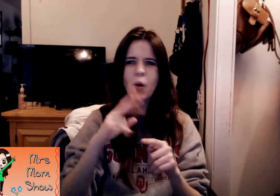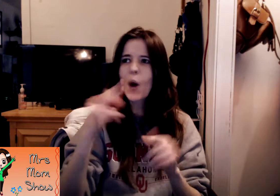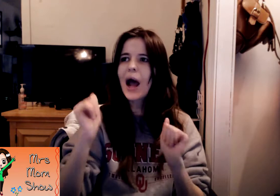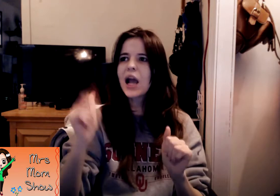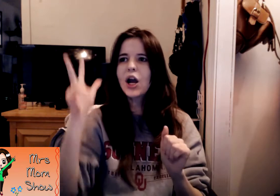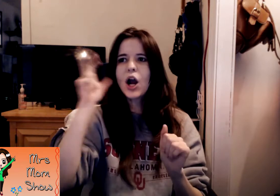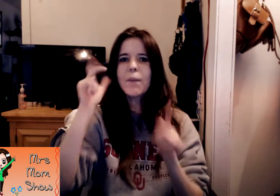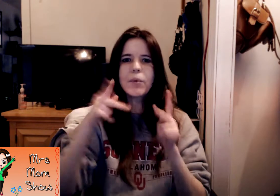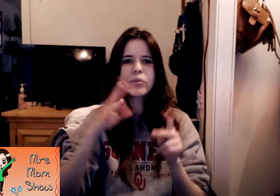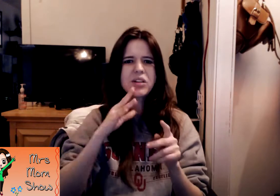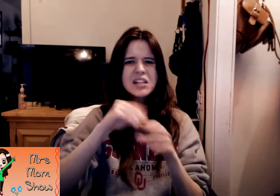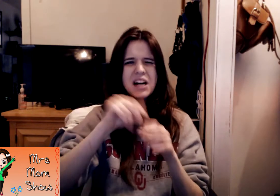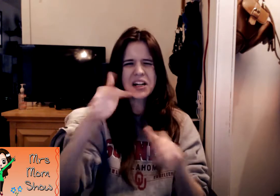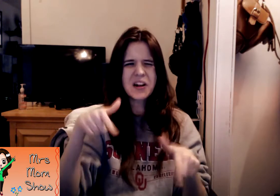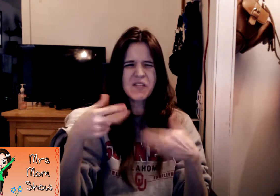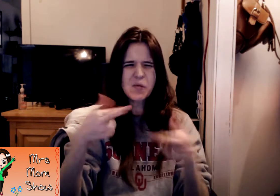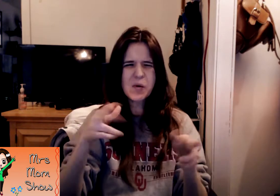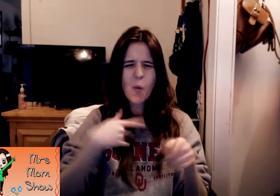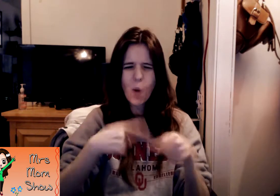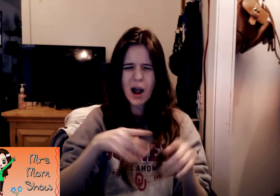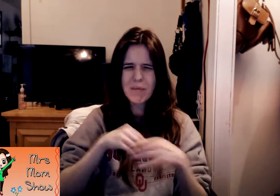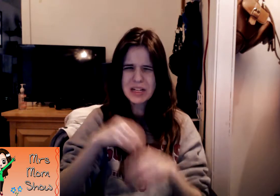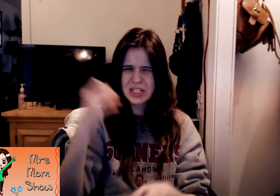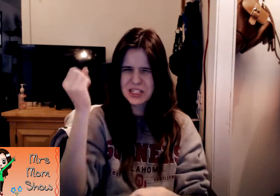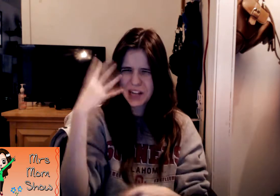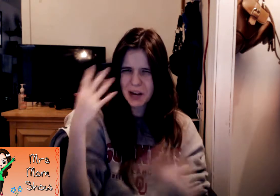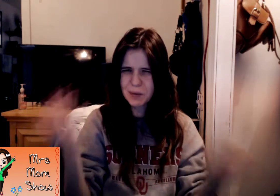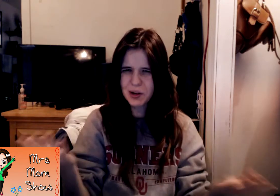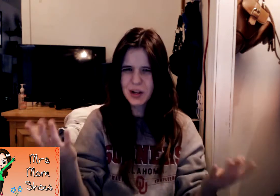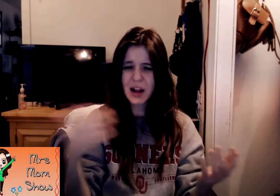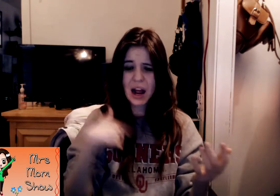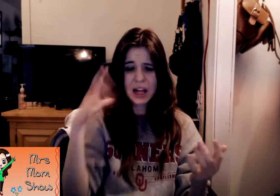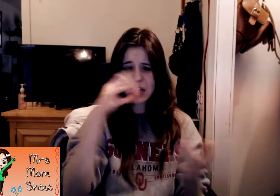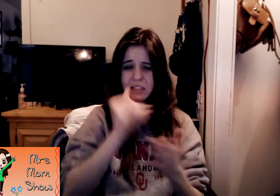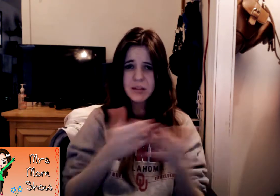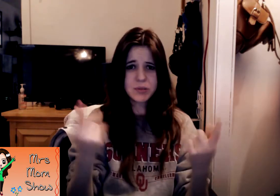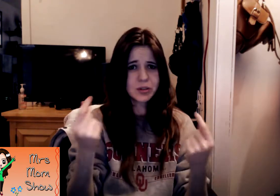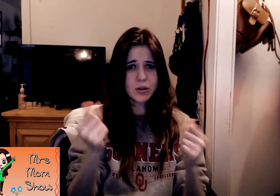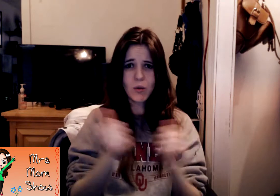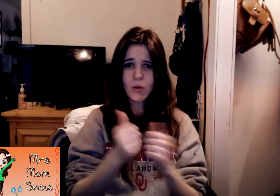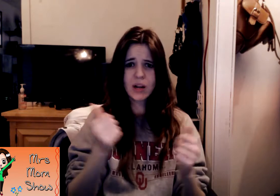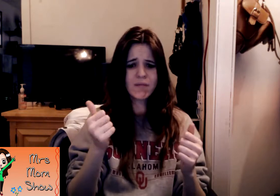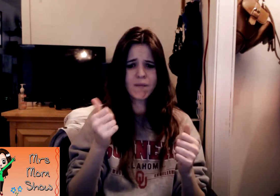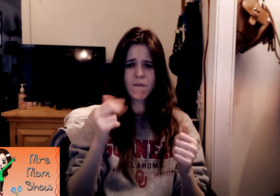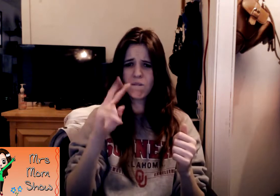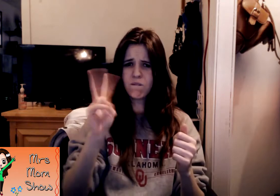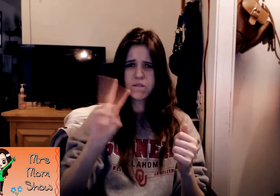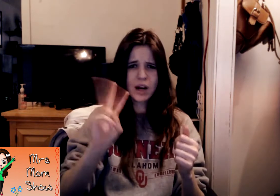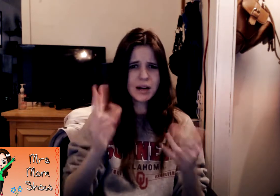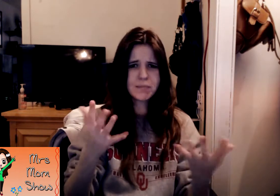And I even can hear people talking in the other room like the living room etc while I'm in the shower. I guess it has something to do with the vibration?